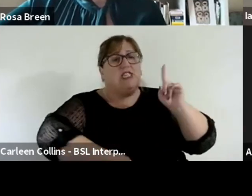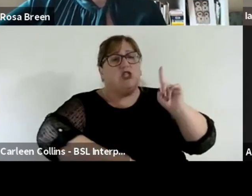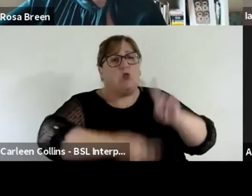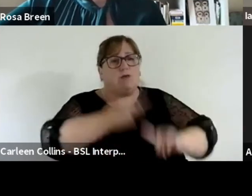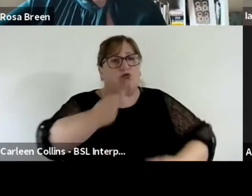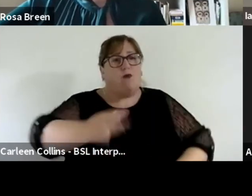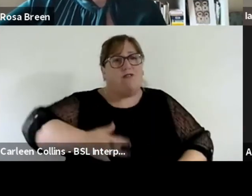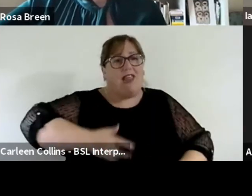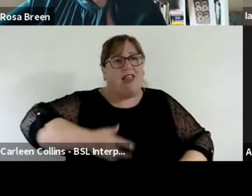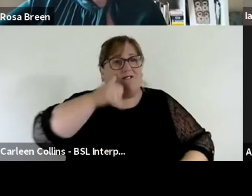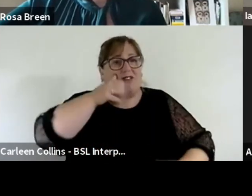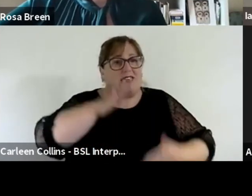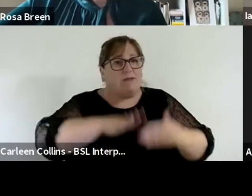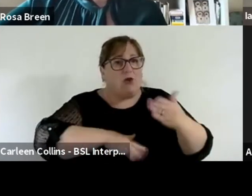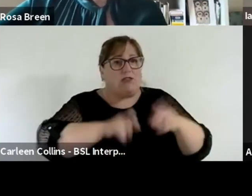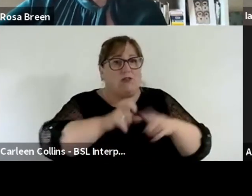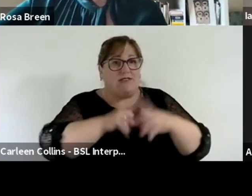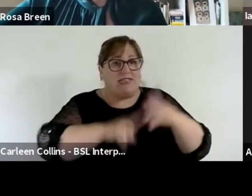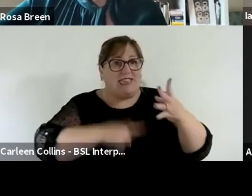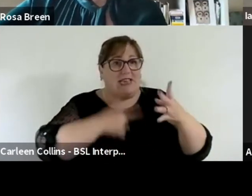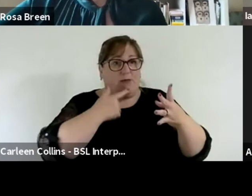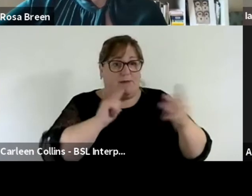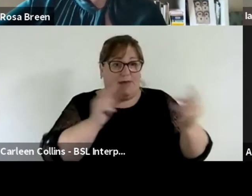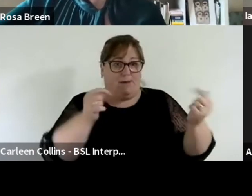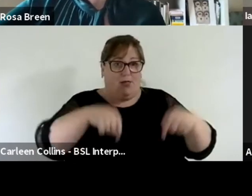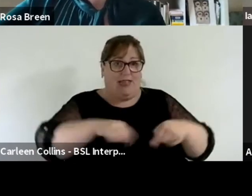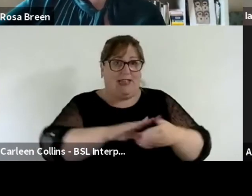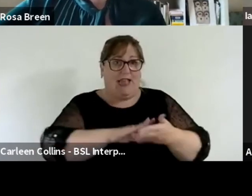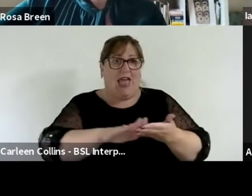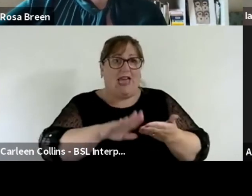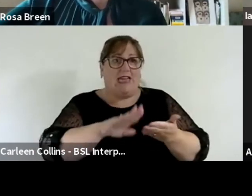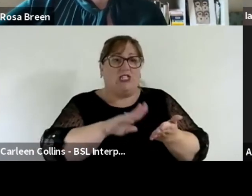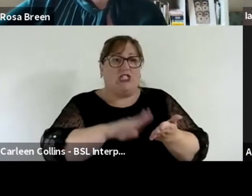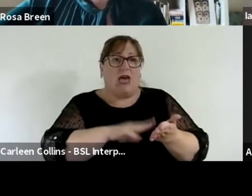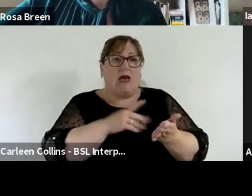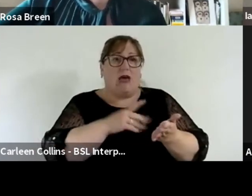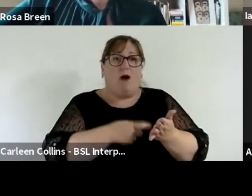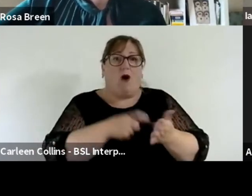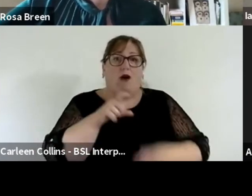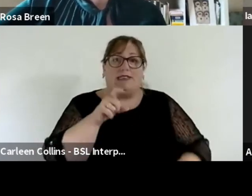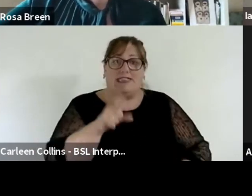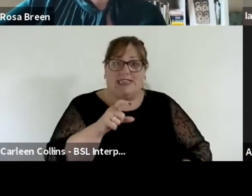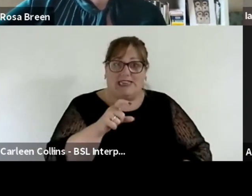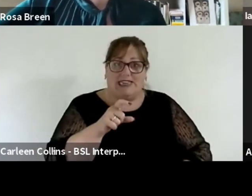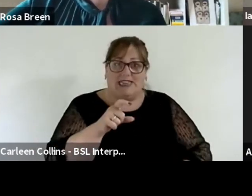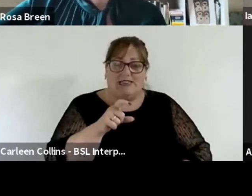in our organisation, the disability champion is totally committed to changing the culture longer term, so